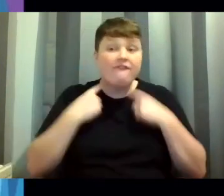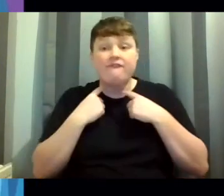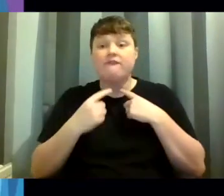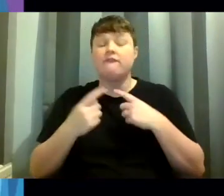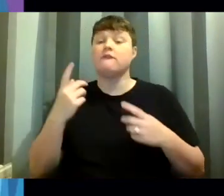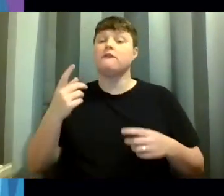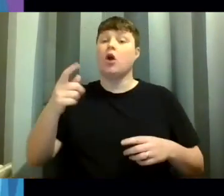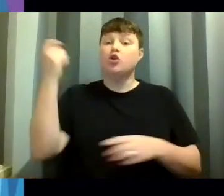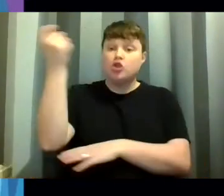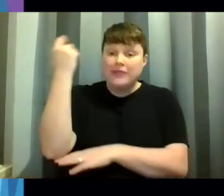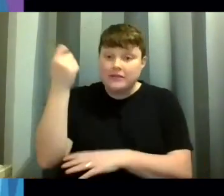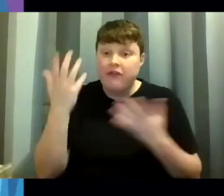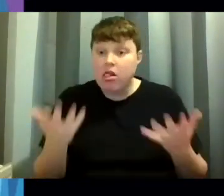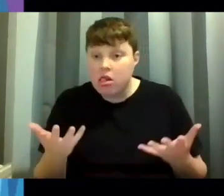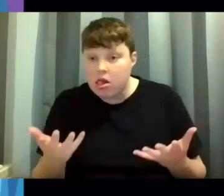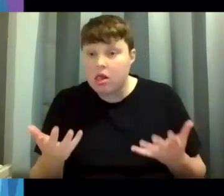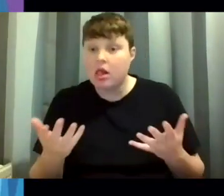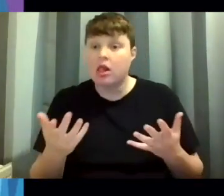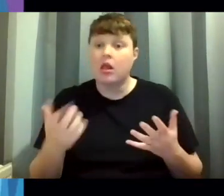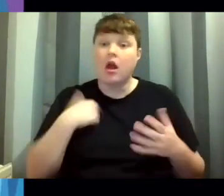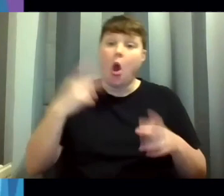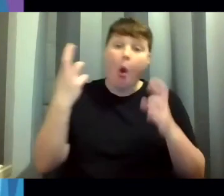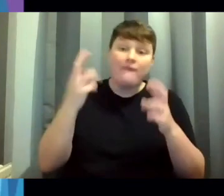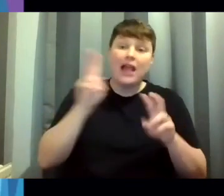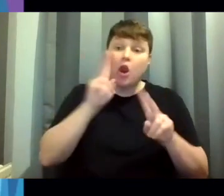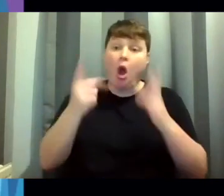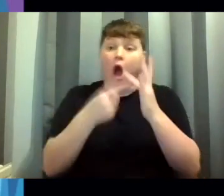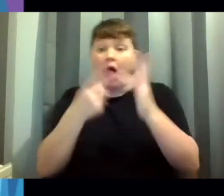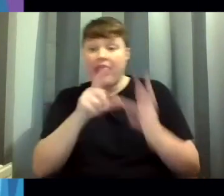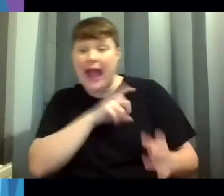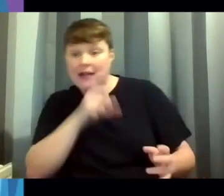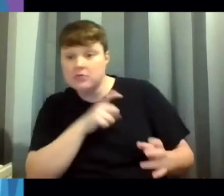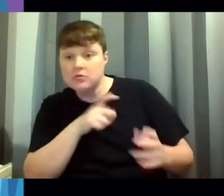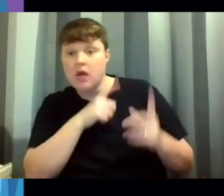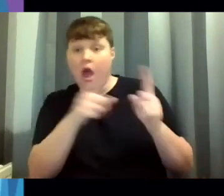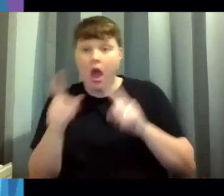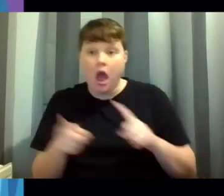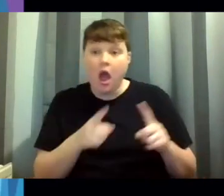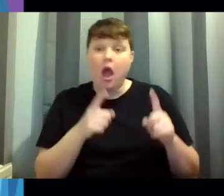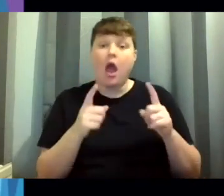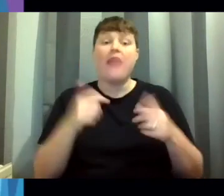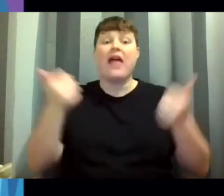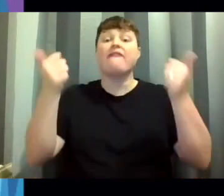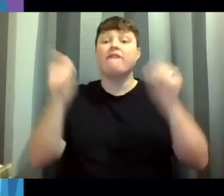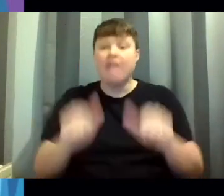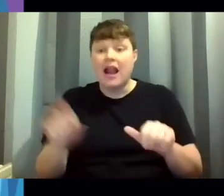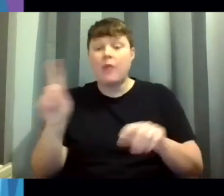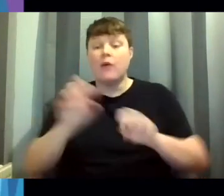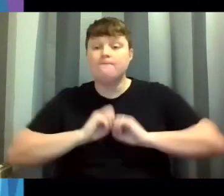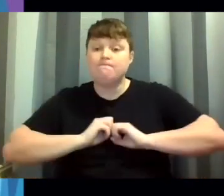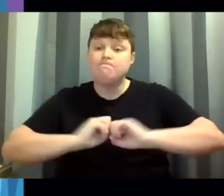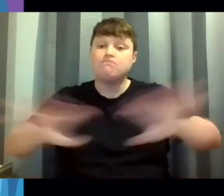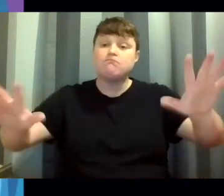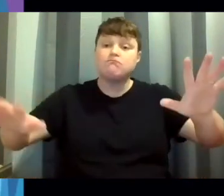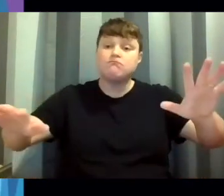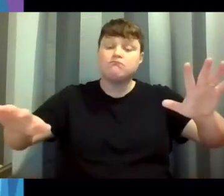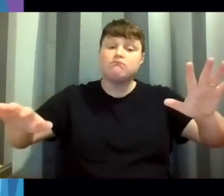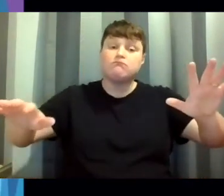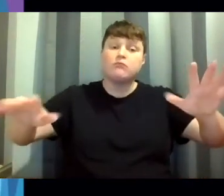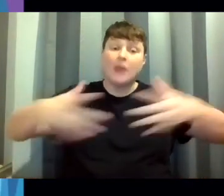also look at other other potential cancers and finally roll those out into a larger-scale trial.